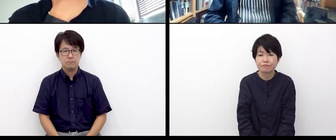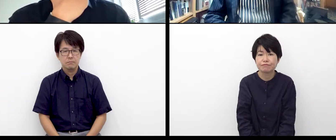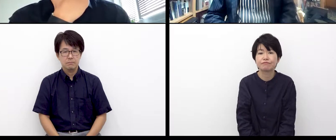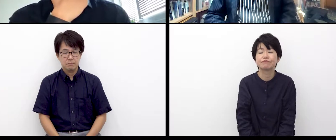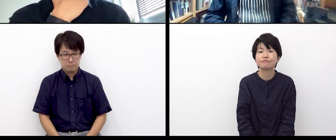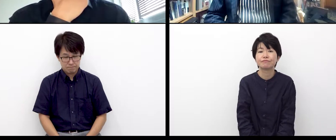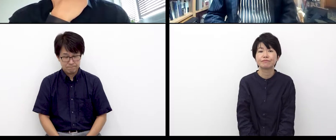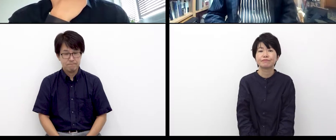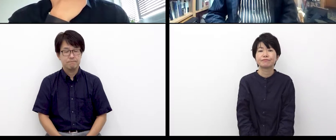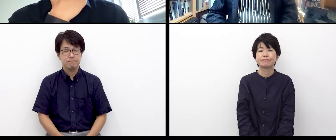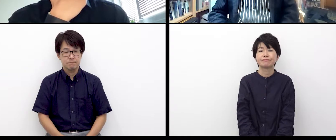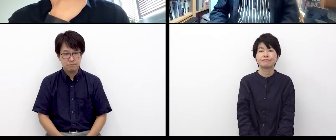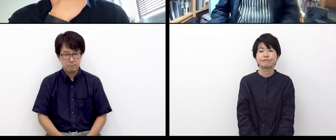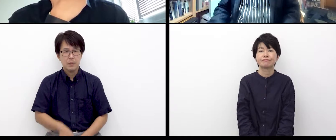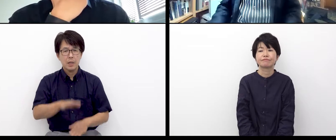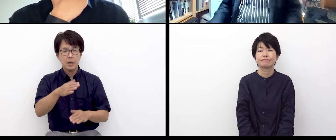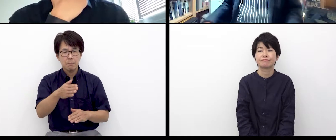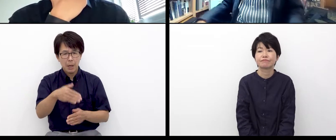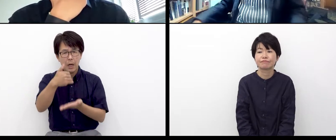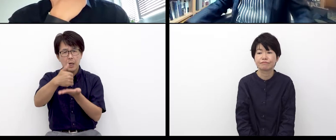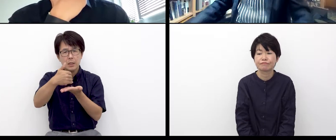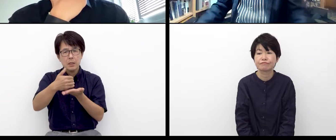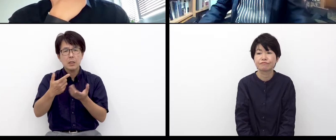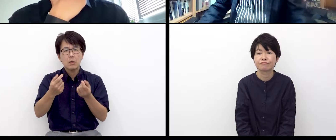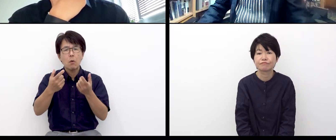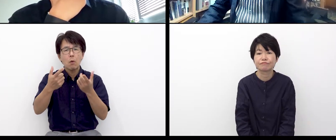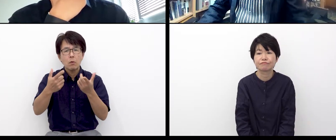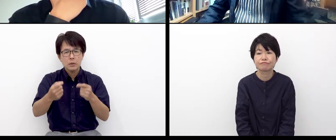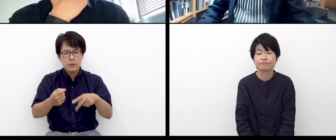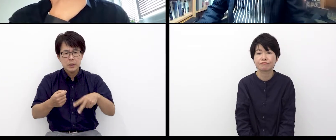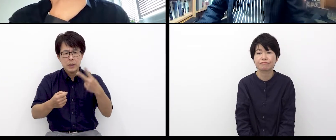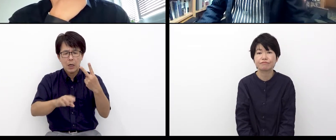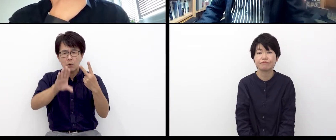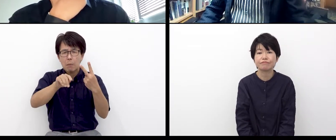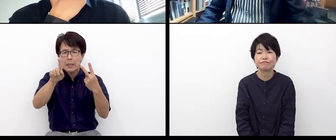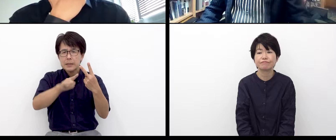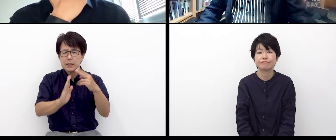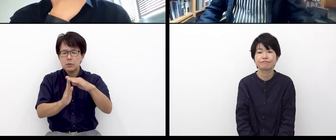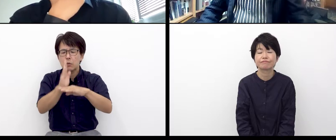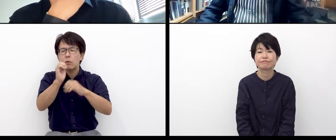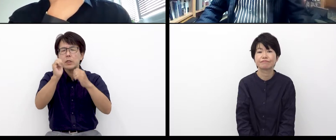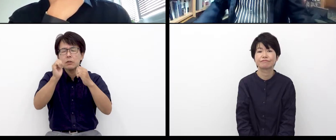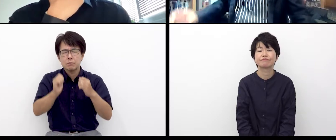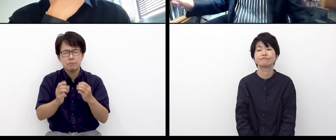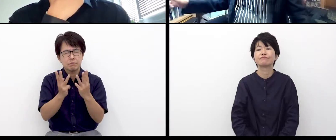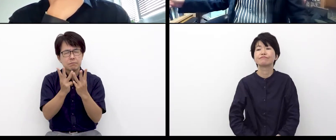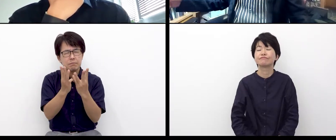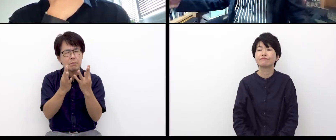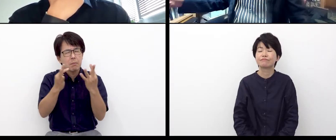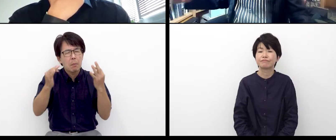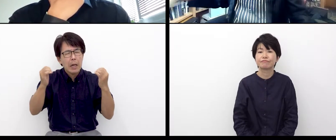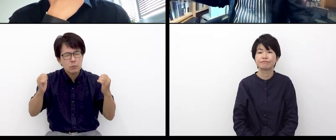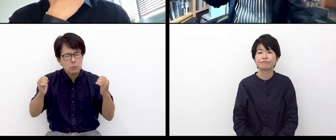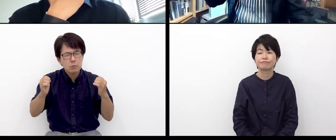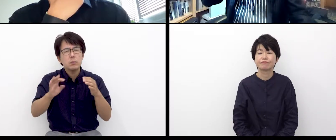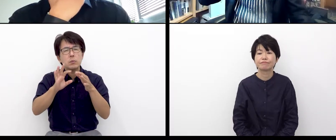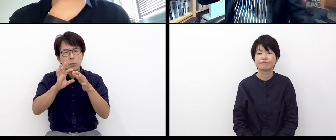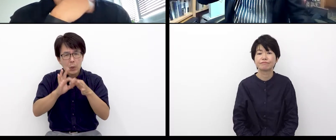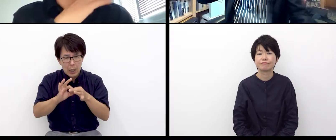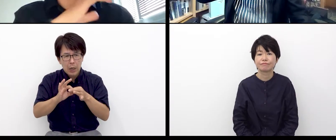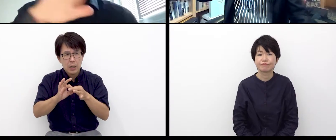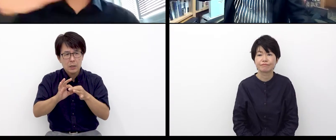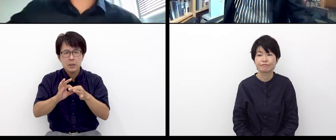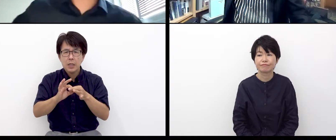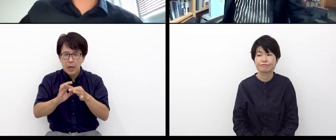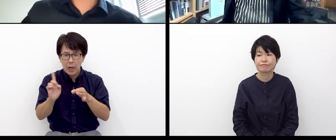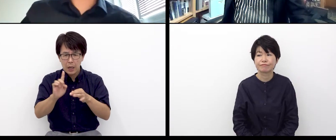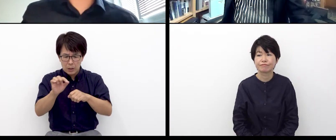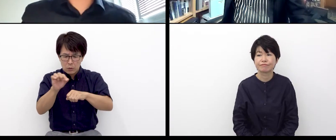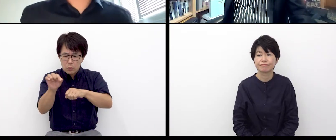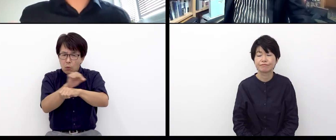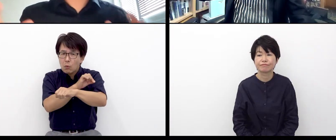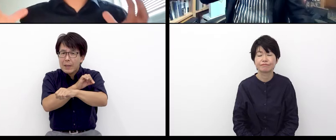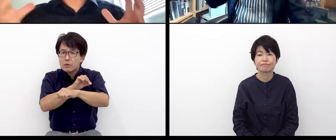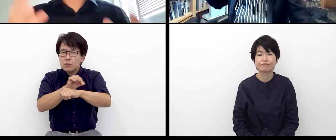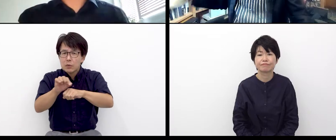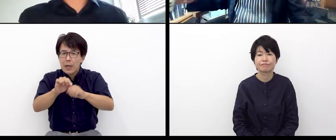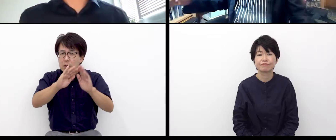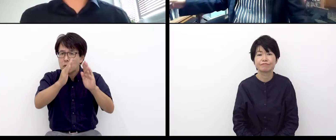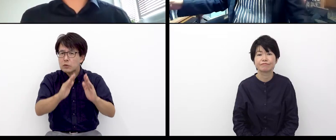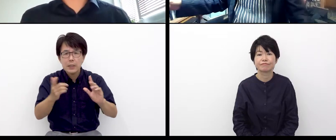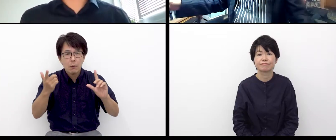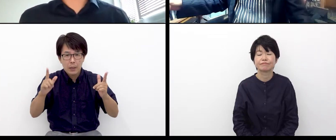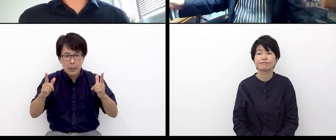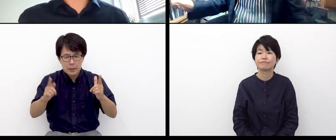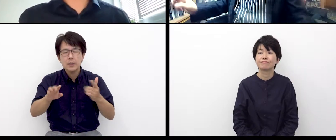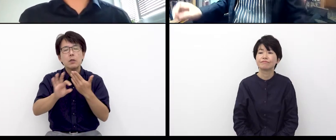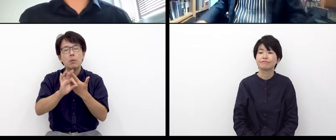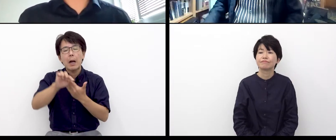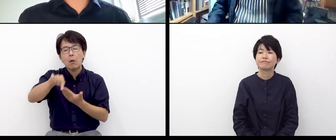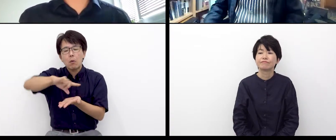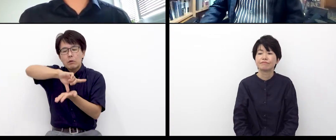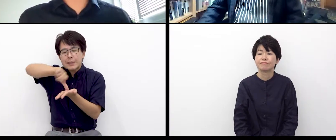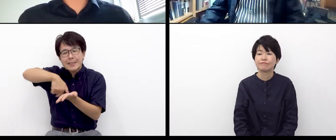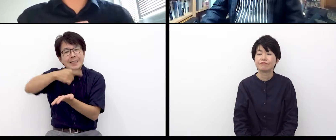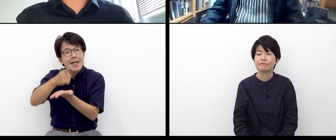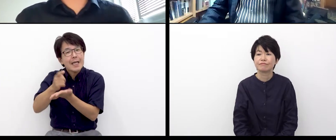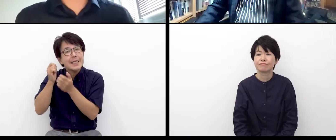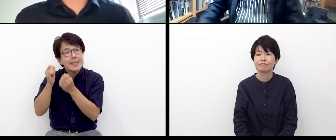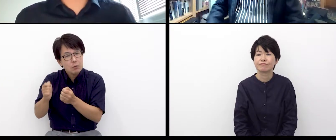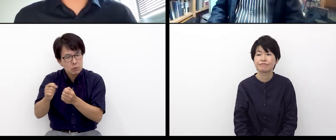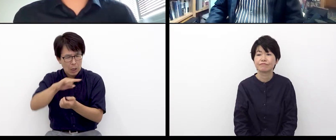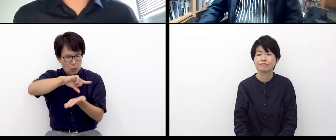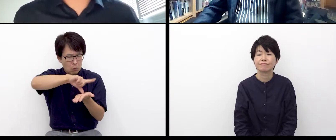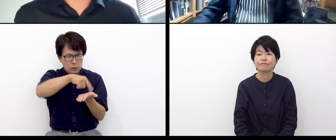The fact that we have such many “hikikomori” people doesn’t mean that it’s particular and it happens only in some areas,